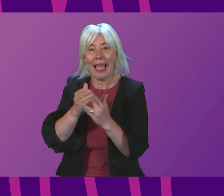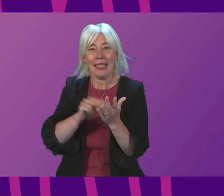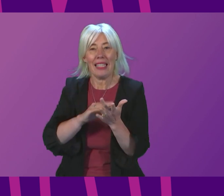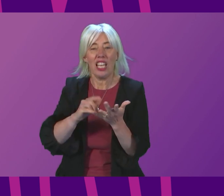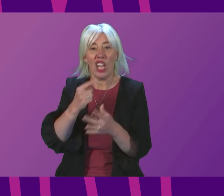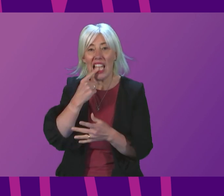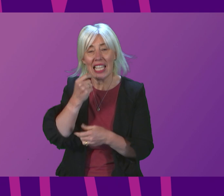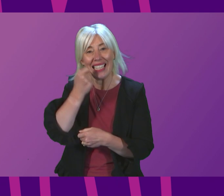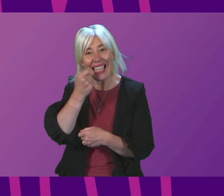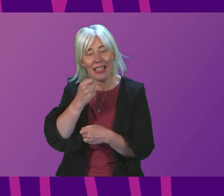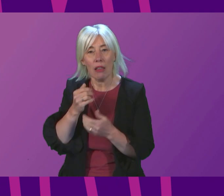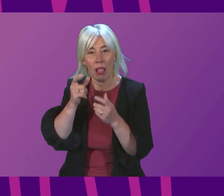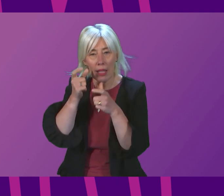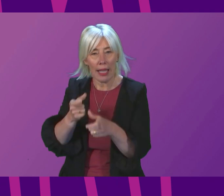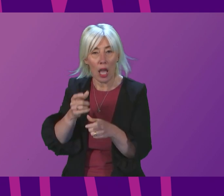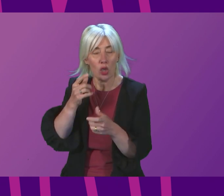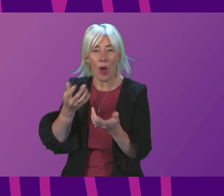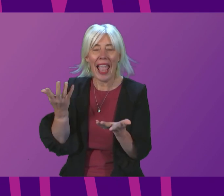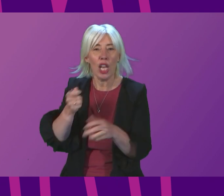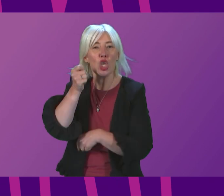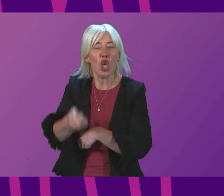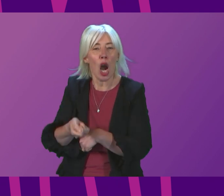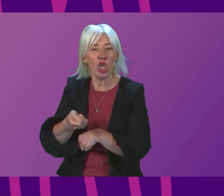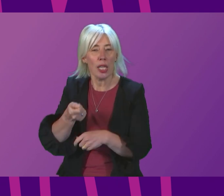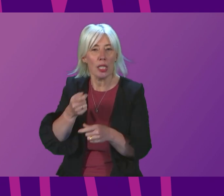We have committed to abolishing dental charges in the lifetime of this Parliament, and that